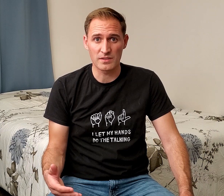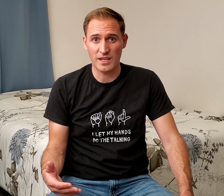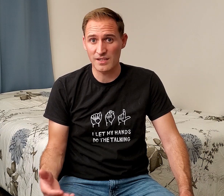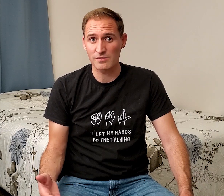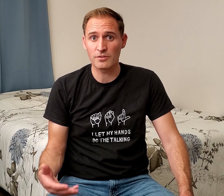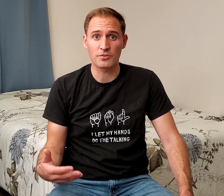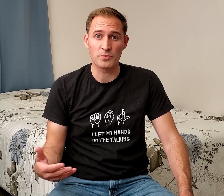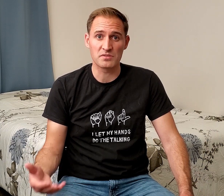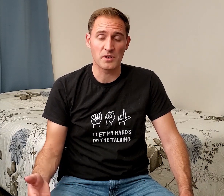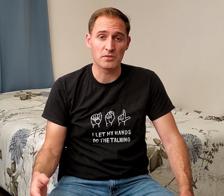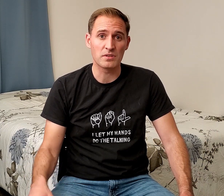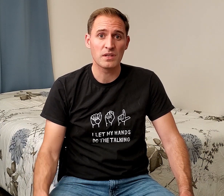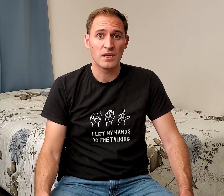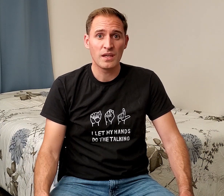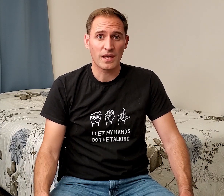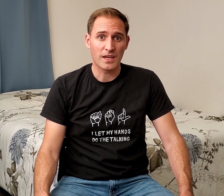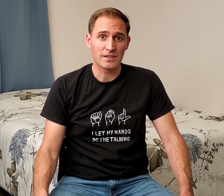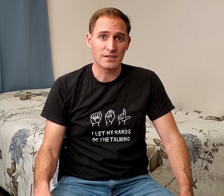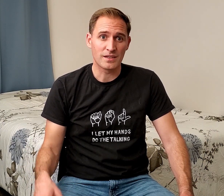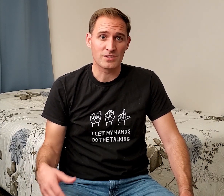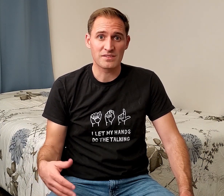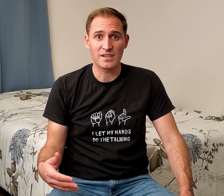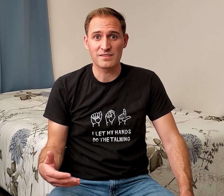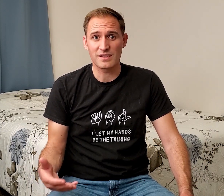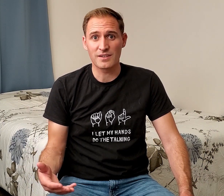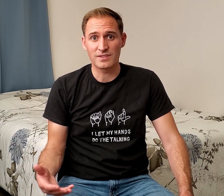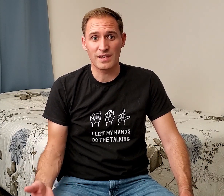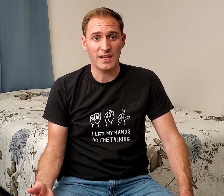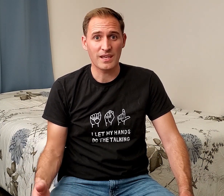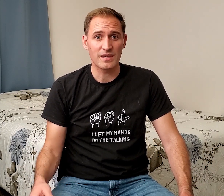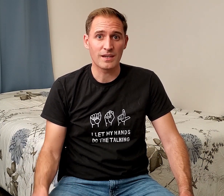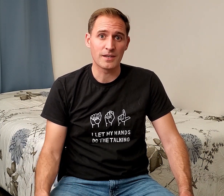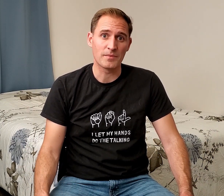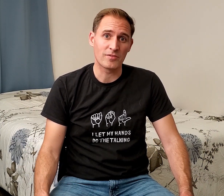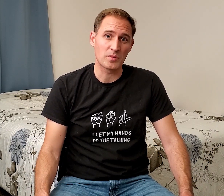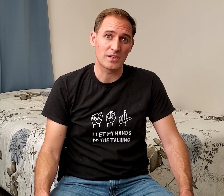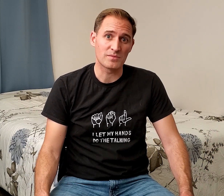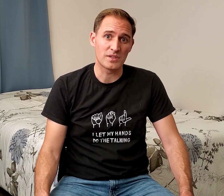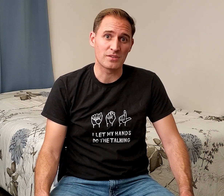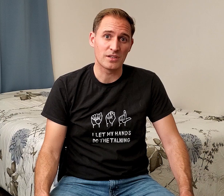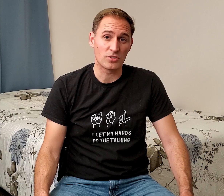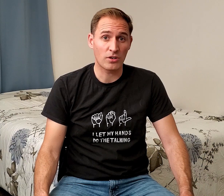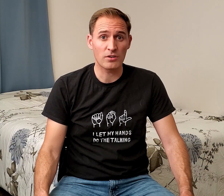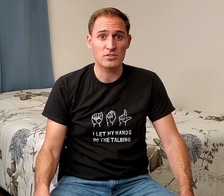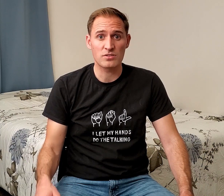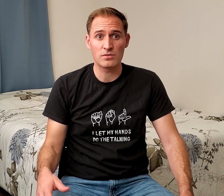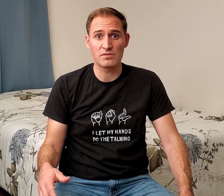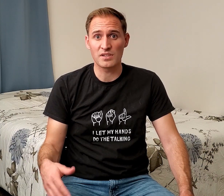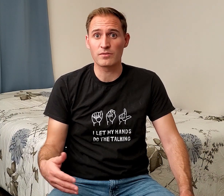canceled or postponed and just as today everybody is being encouraged to self